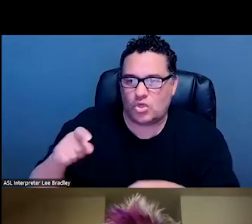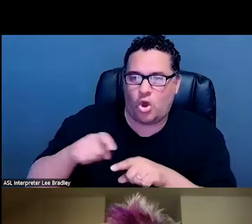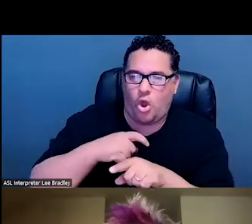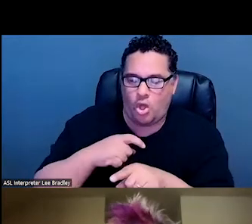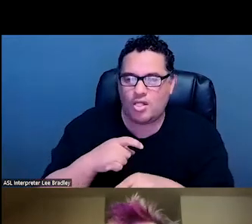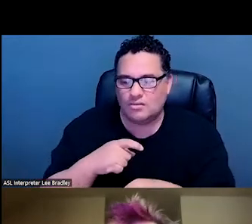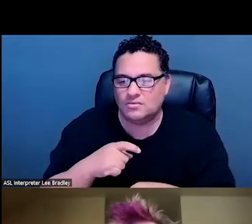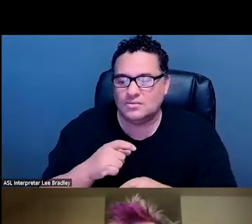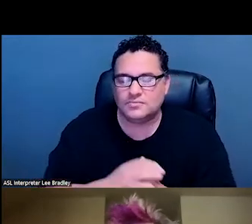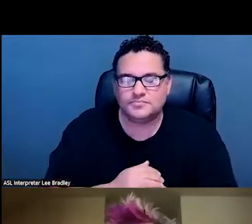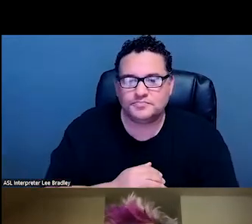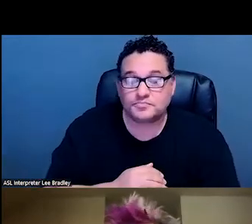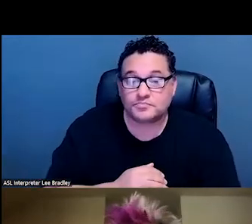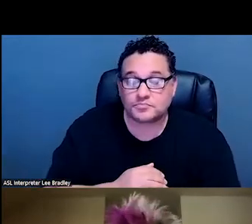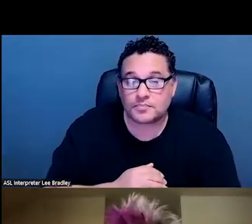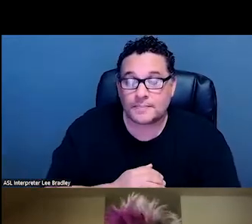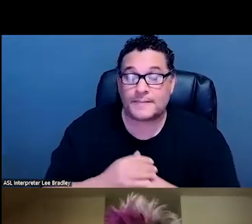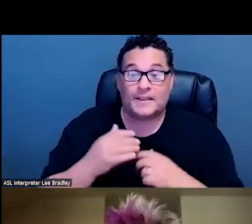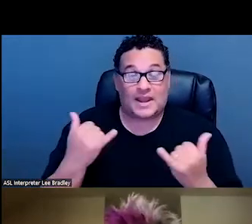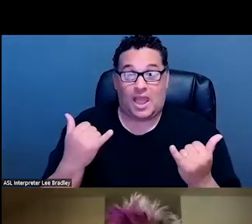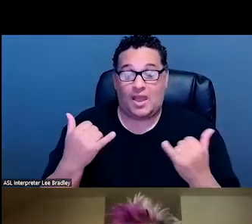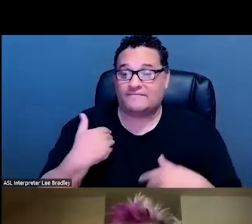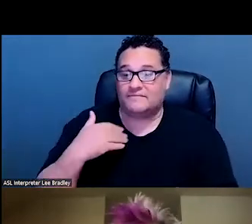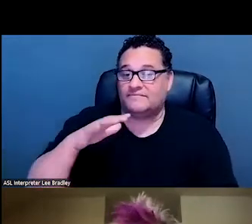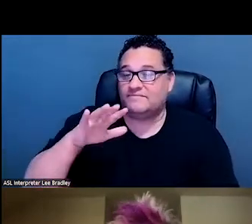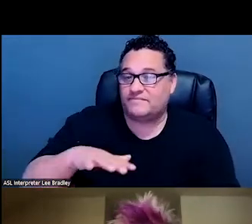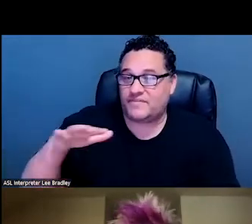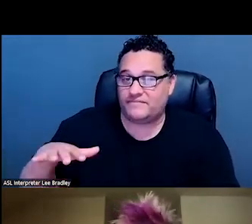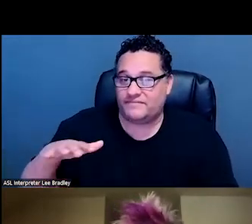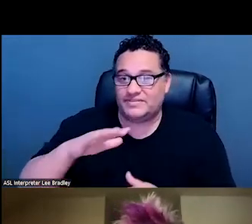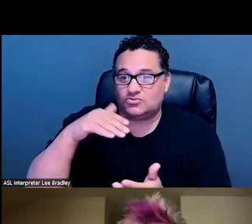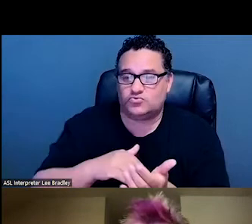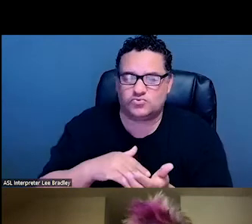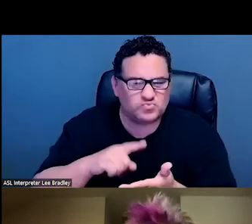WELL TODAY THERE ARE 55 CENTERS. SO WHAT HAPPENED? WELL, WHAT HAPPENED WAS,